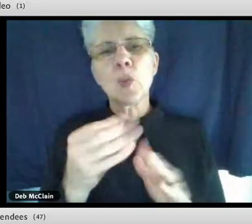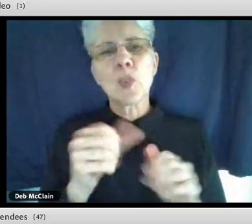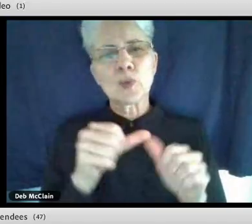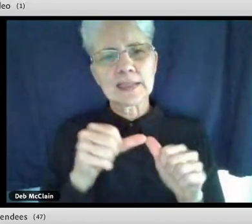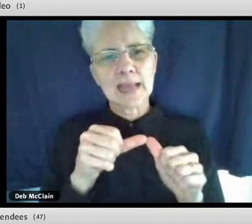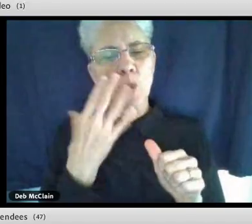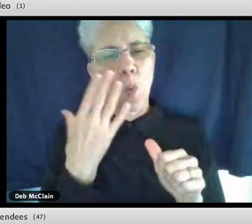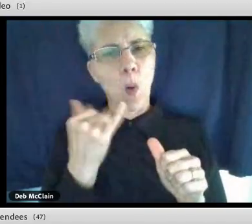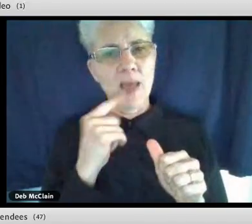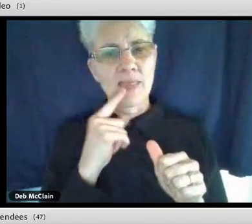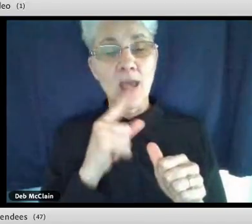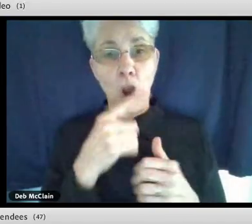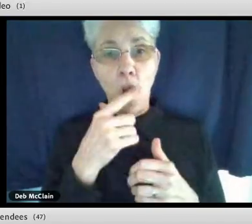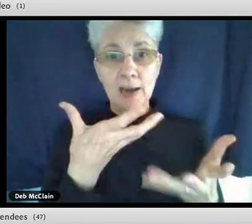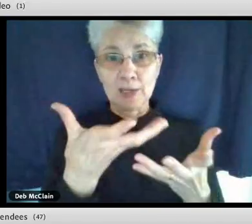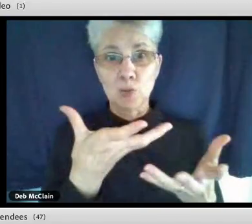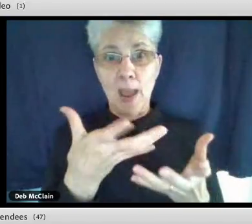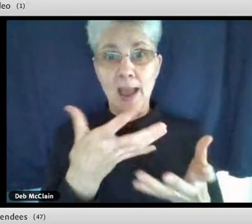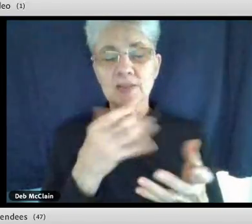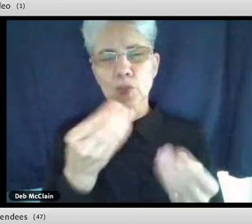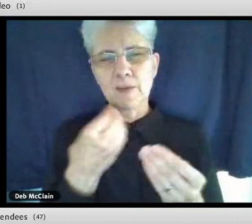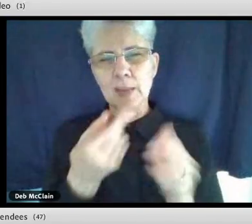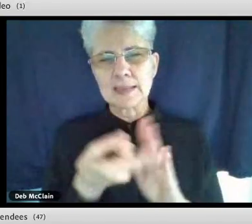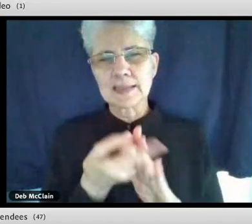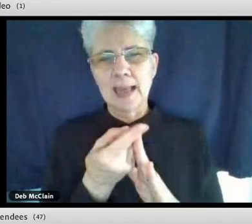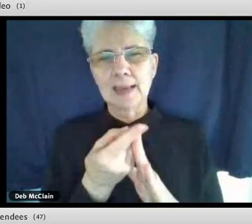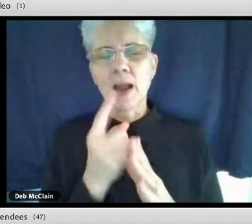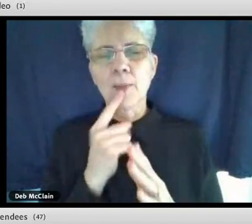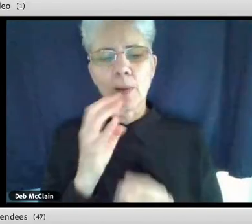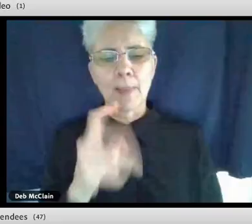because they are interactive. So give me just a second, and I'll be right back.